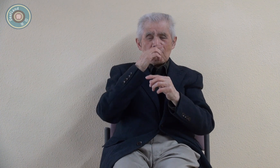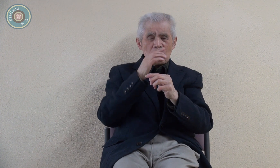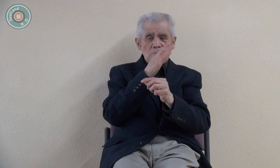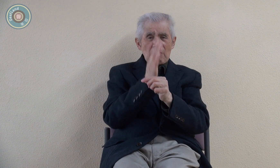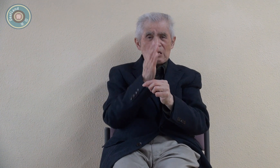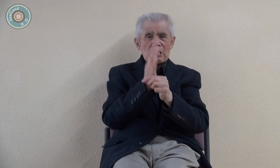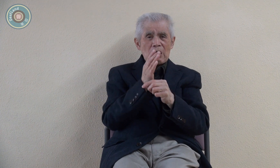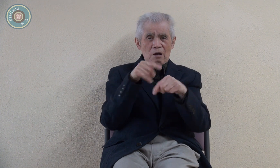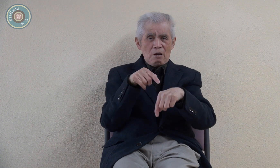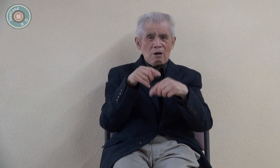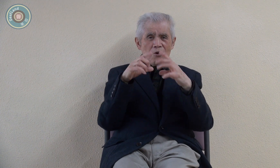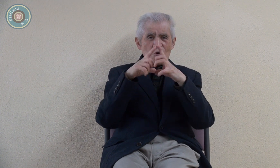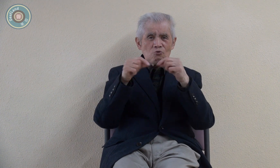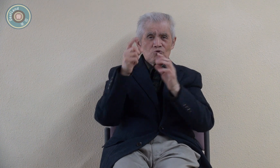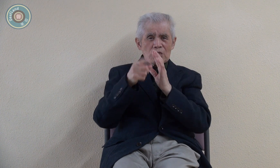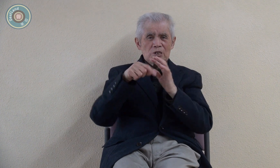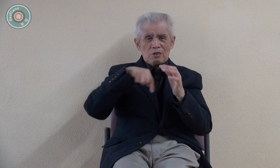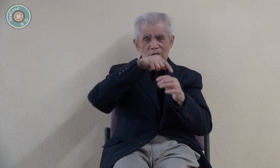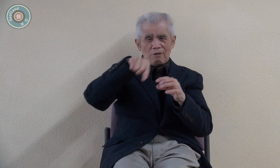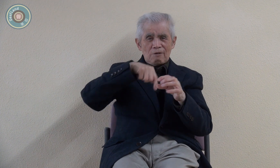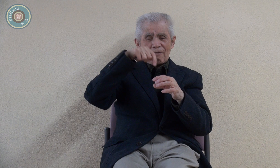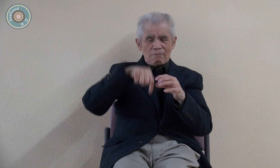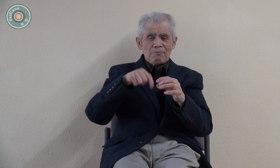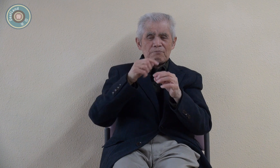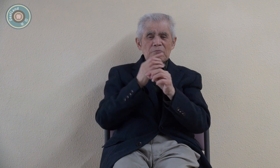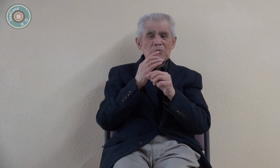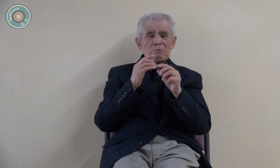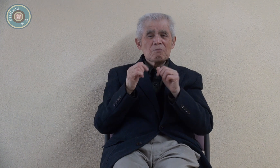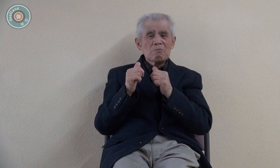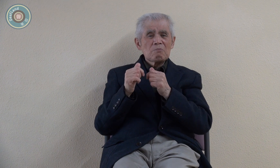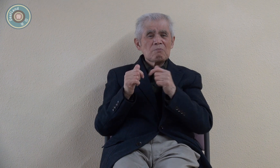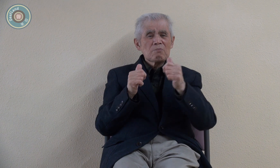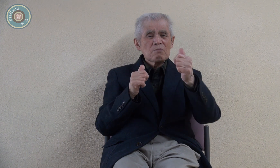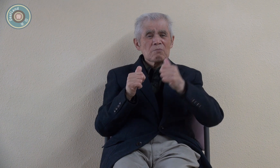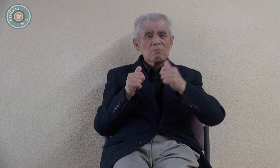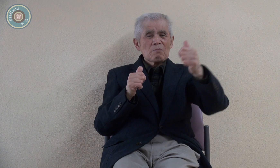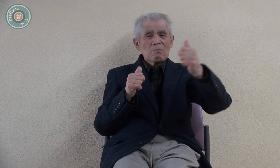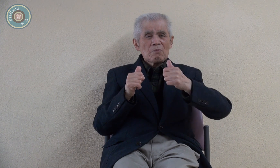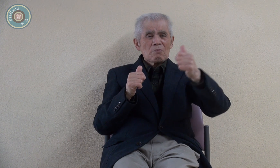I lived in Kokutaiji between the school and the Atomic Bomb Dome